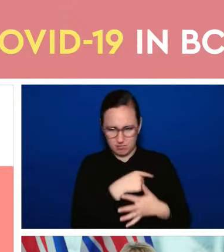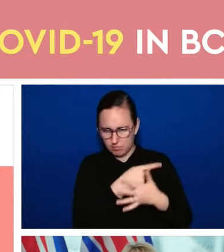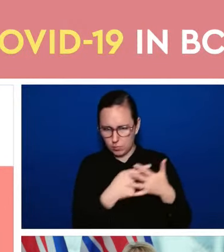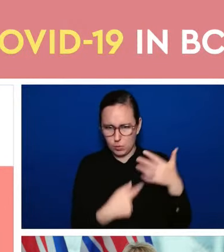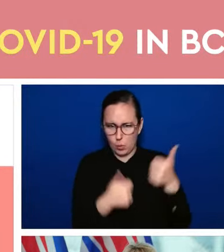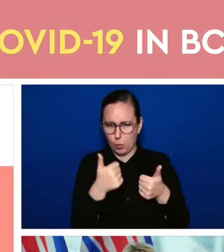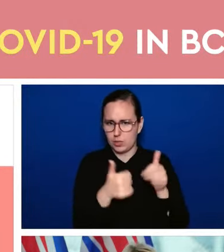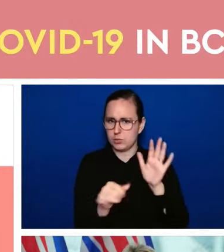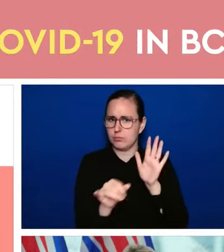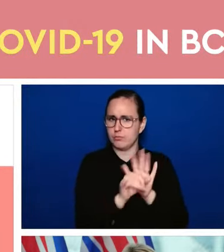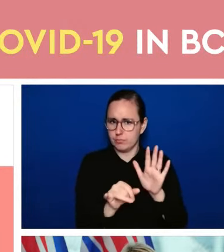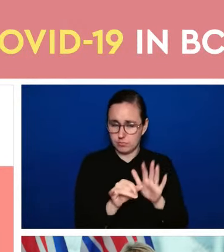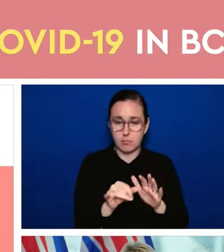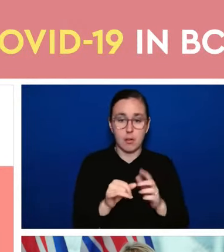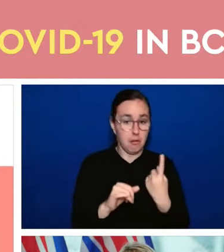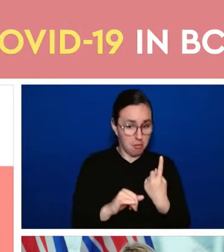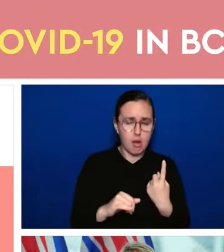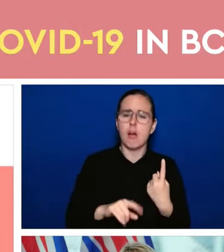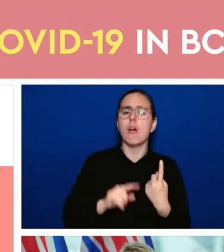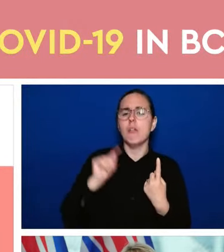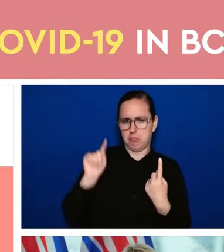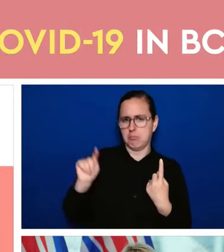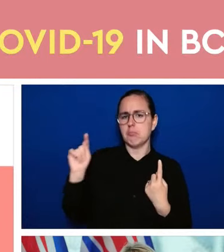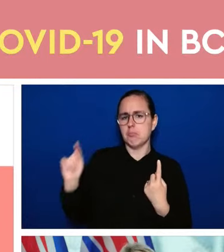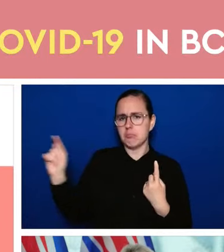effectiveness as well as the